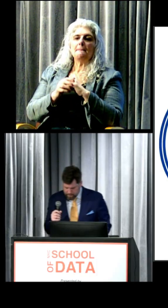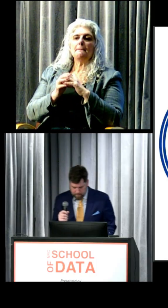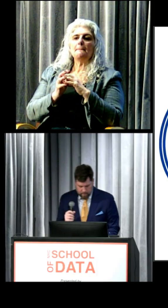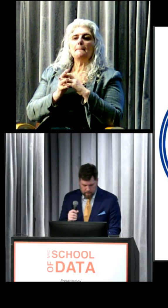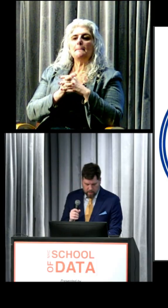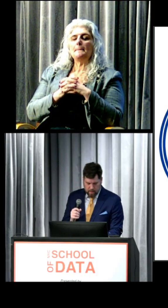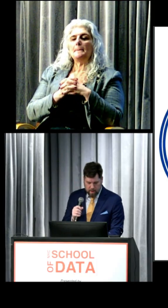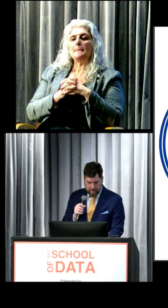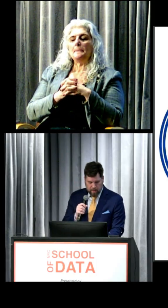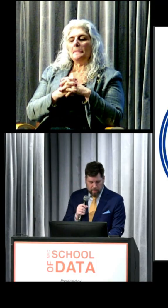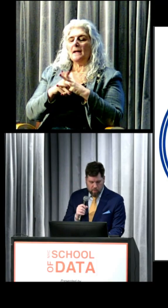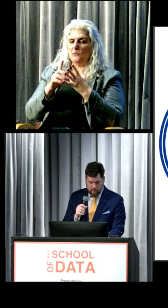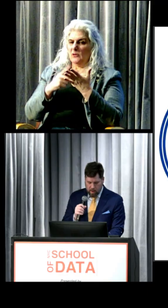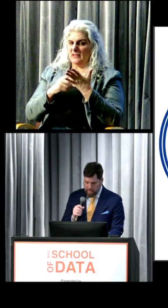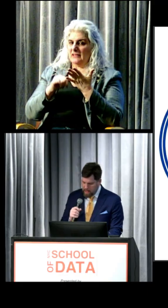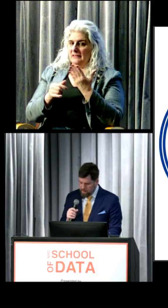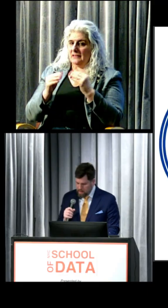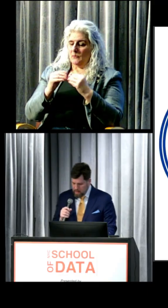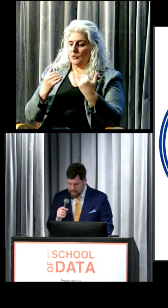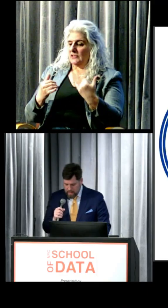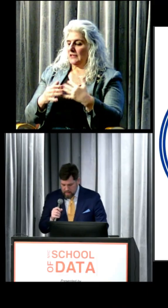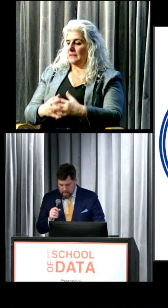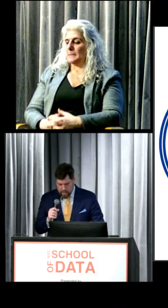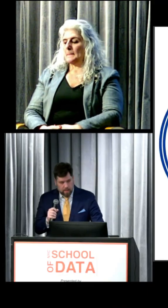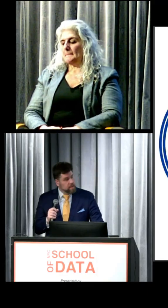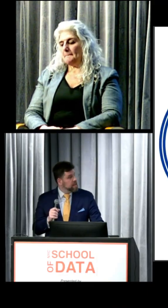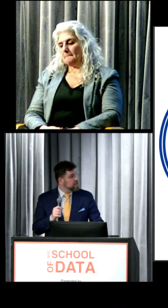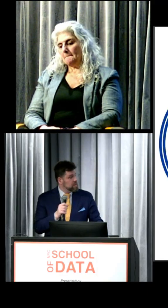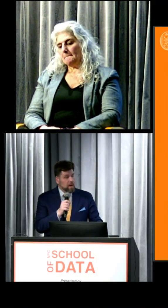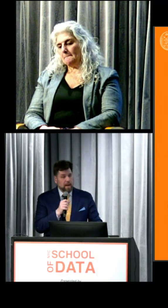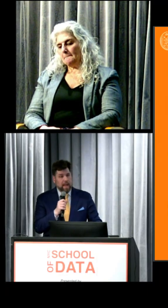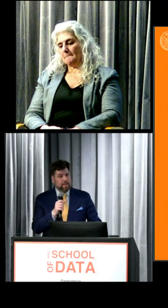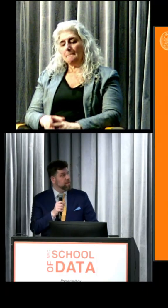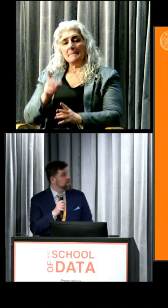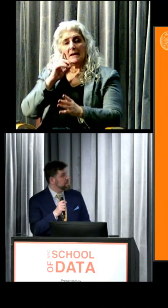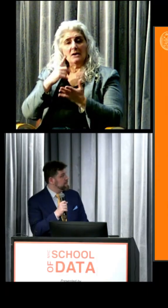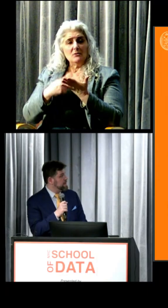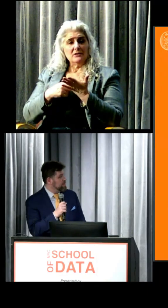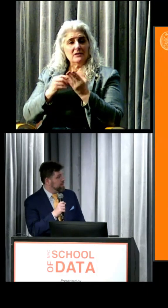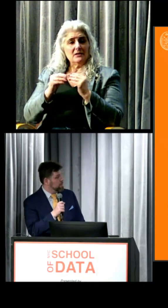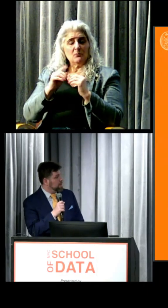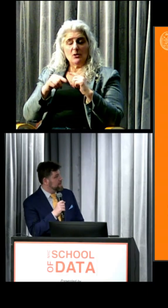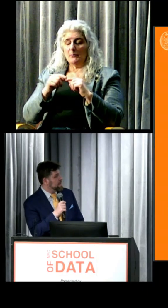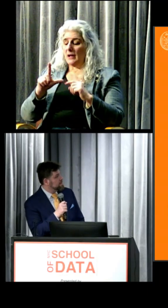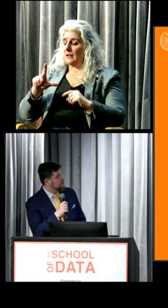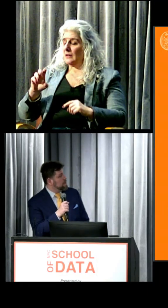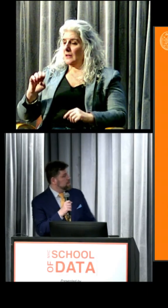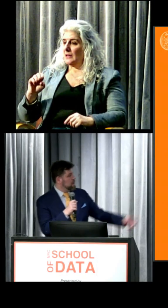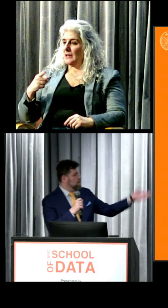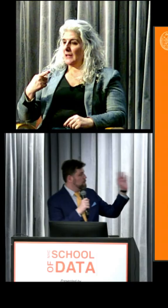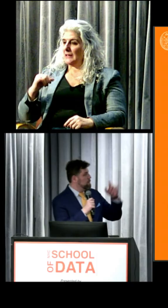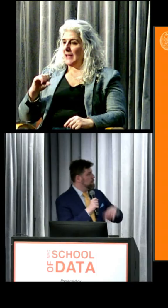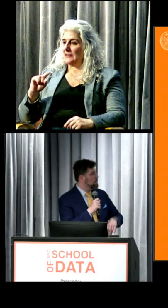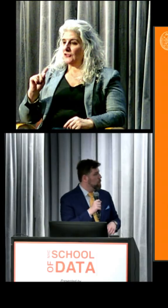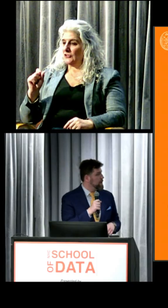The social media component, which you'll see in the next slides, also added some local context and